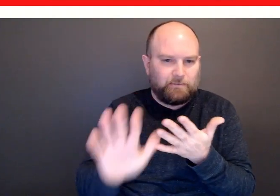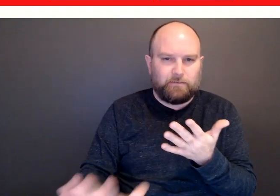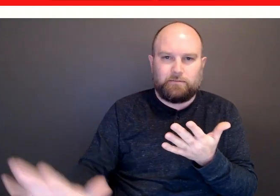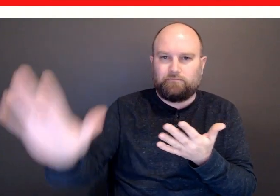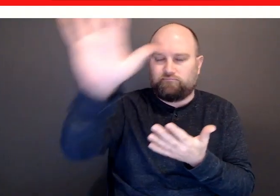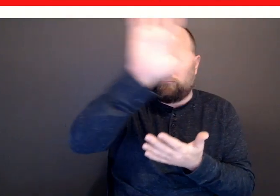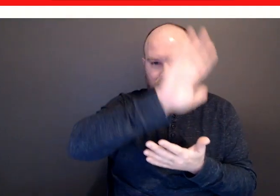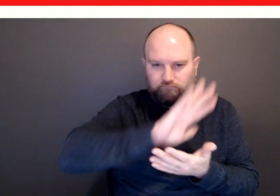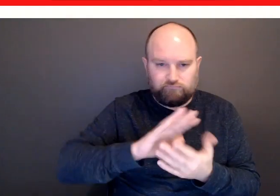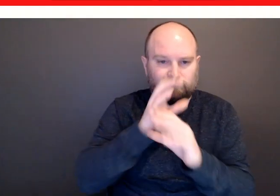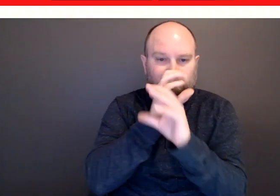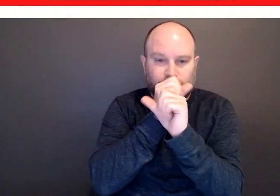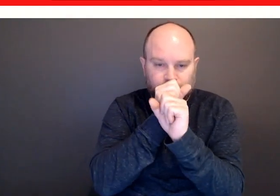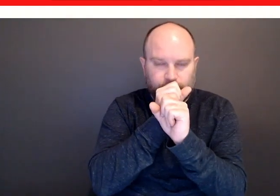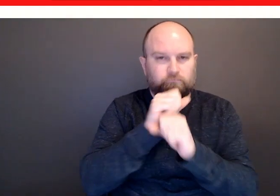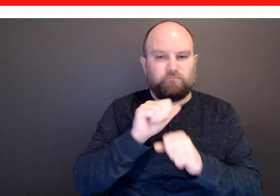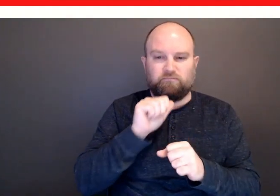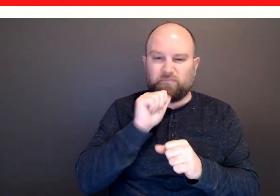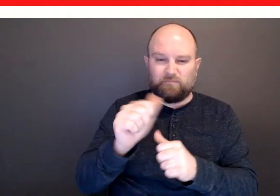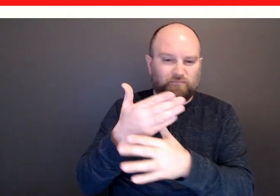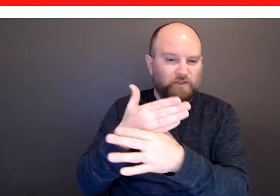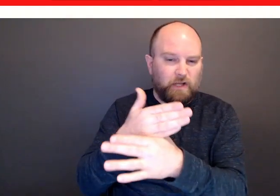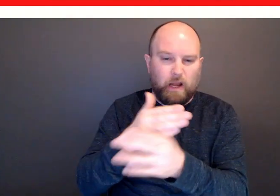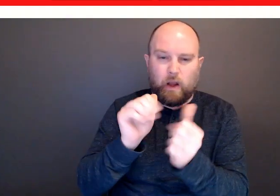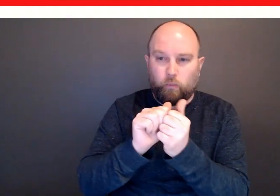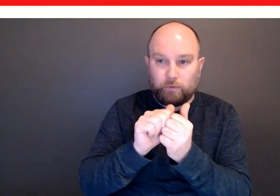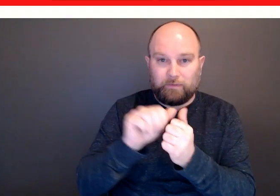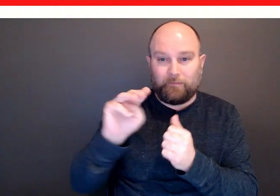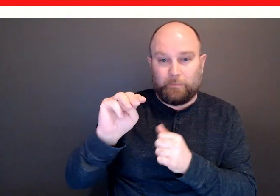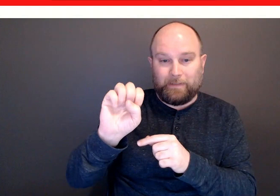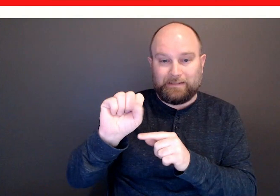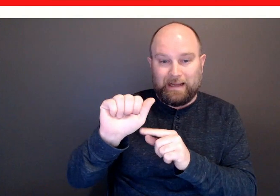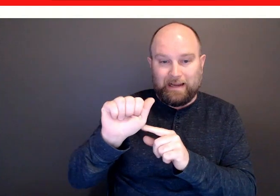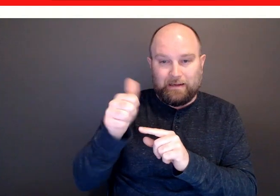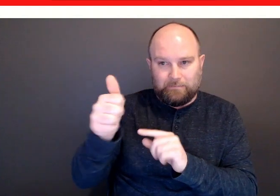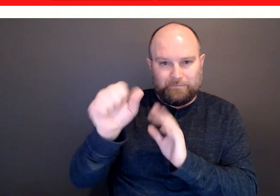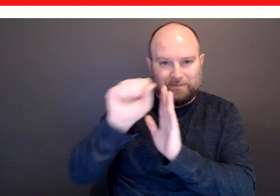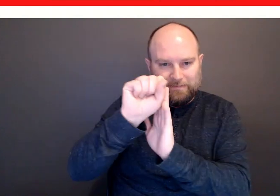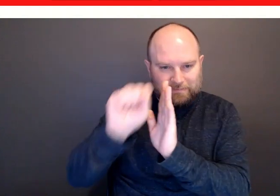of Education has a plethora of information on students throughout the State of Minnesota